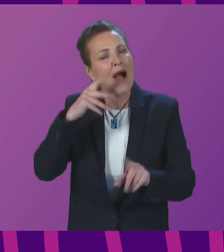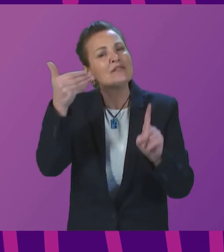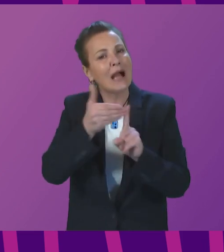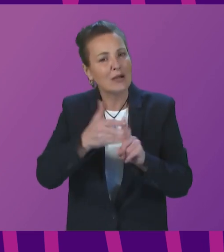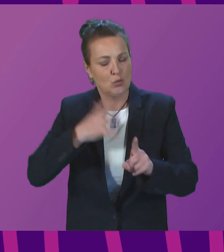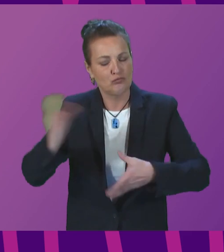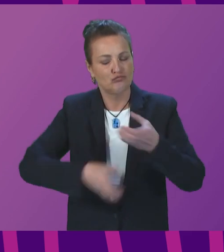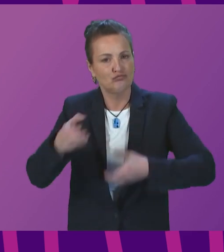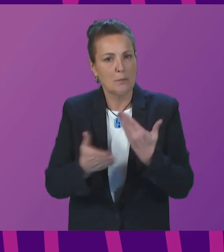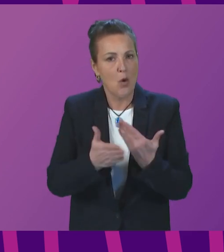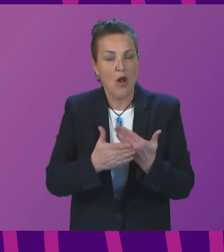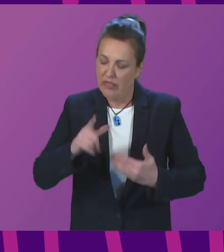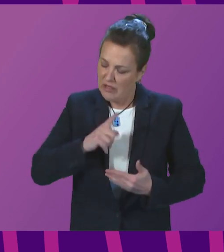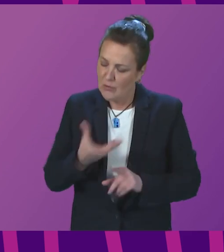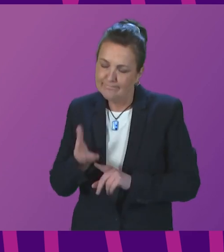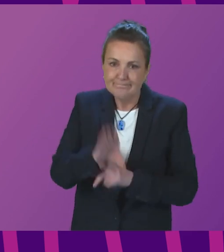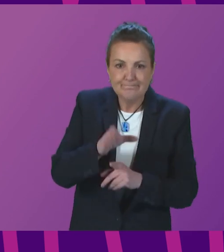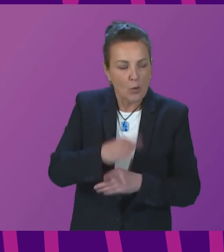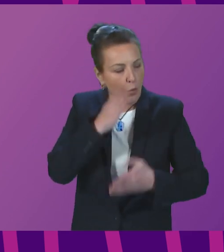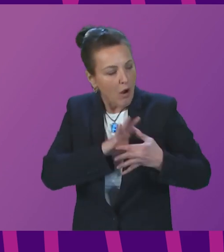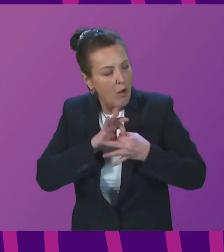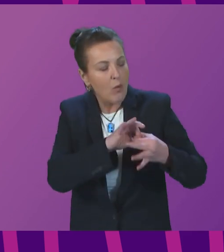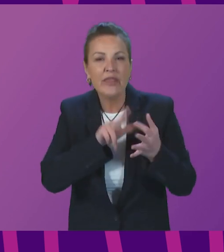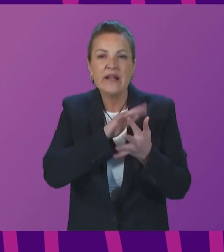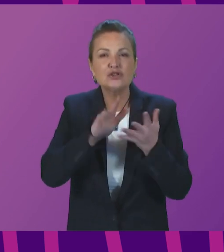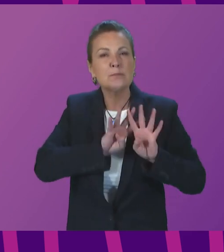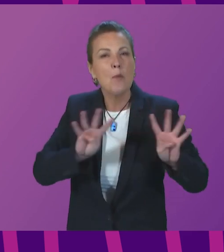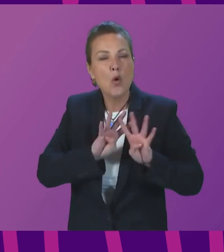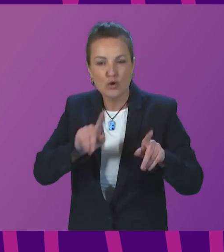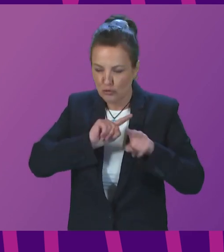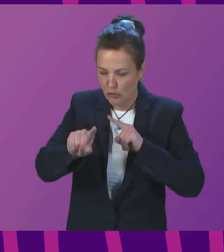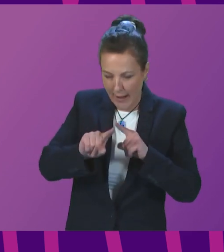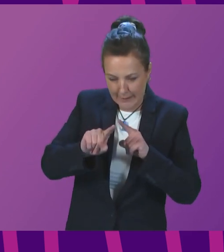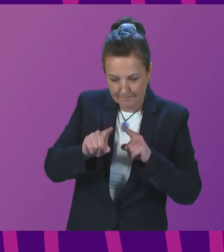That is why we are investing heavily and working with NHS boards on targeted initiatives to